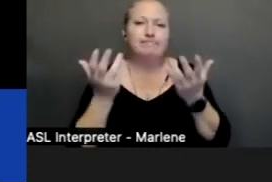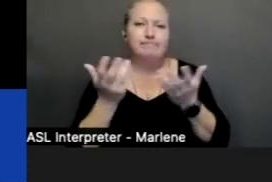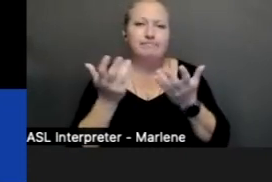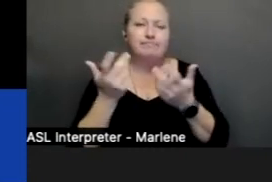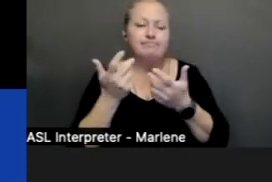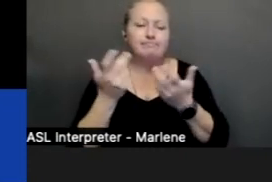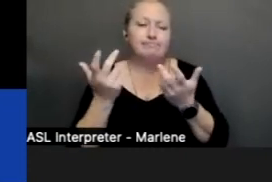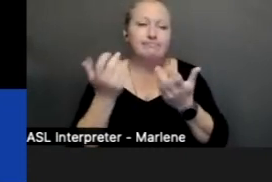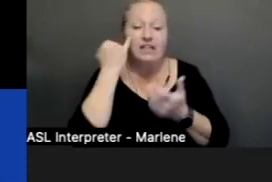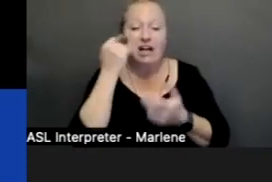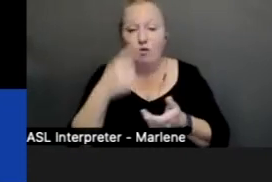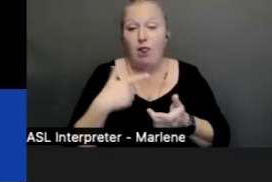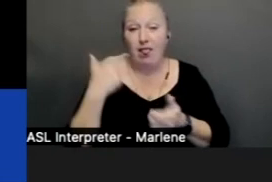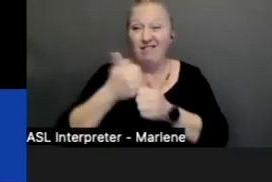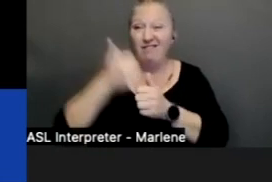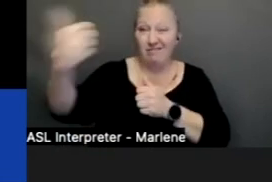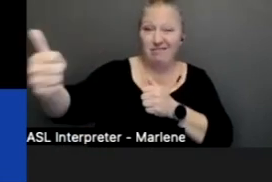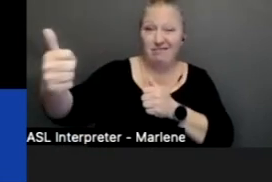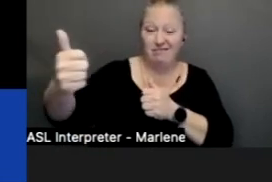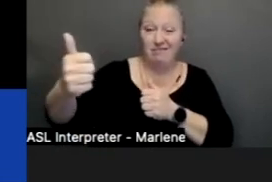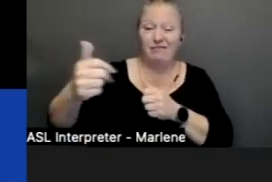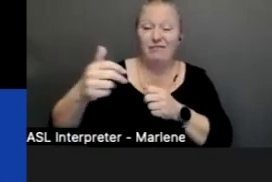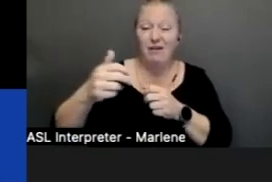you happen to live in a rural area and you've been impacted personally by that or